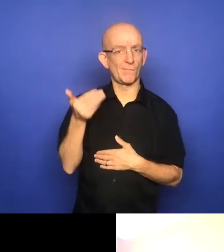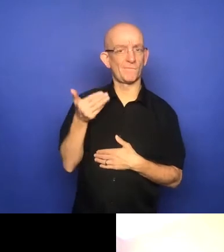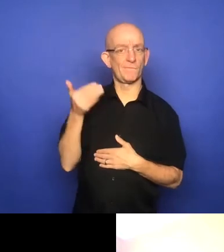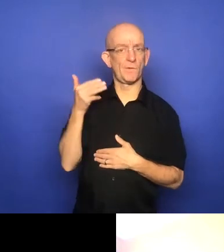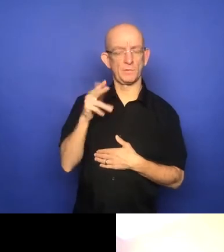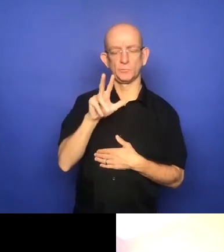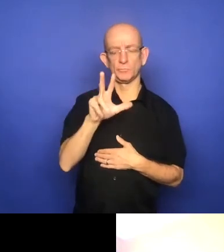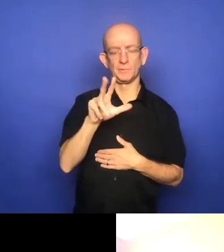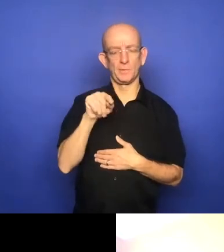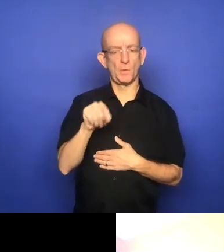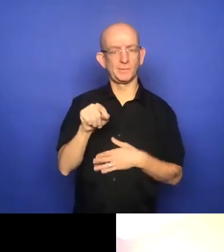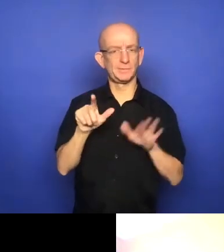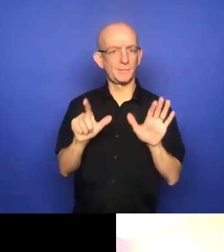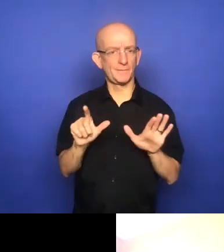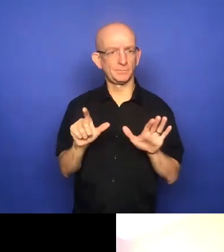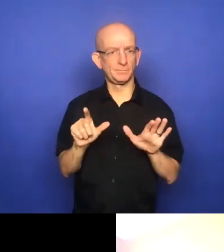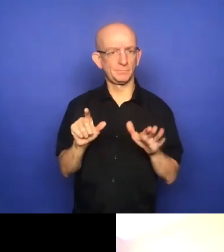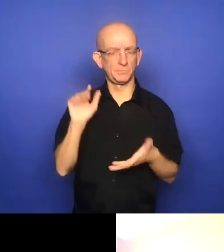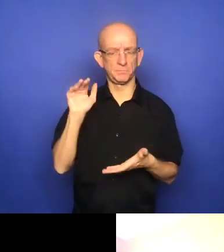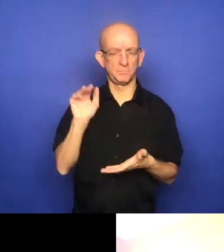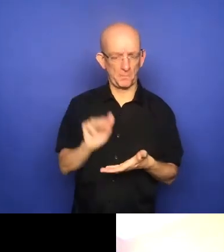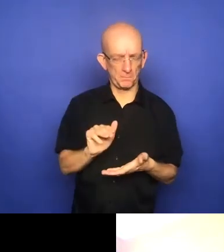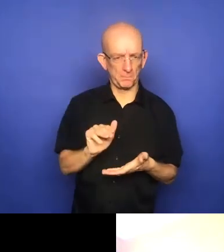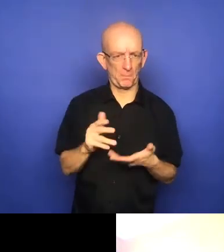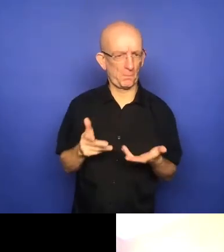2.2, previously at 3.7 or there about and this has